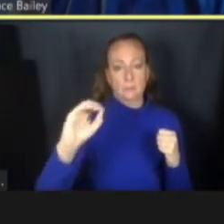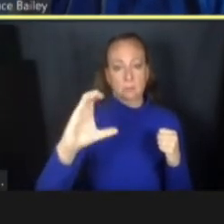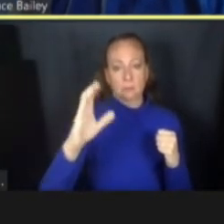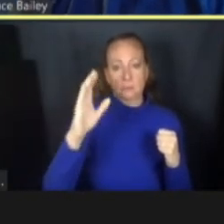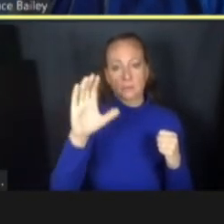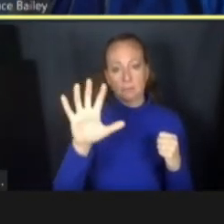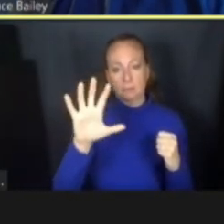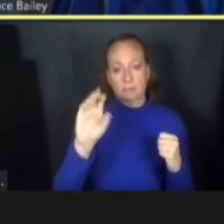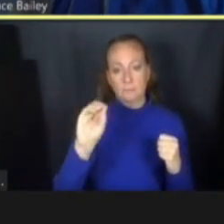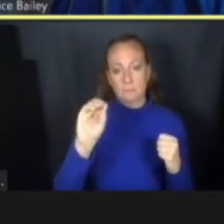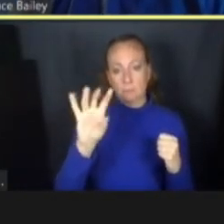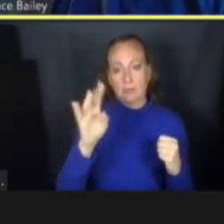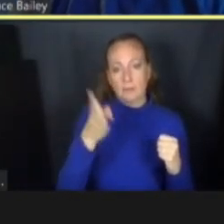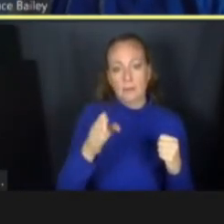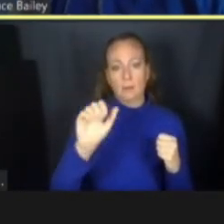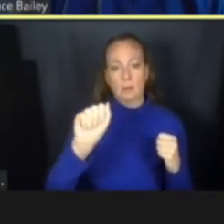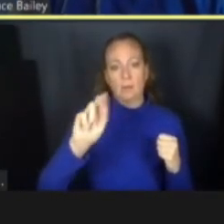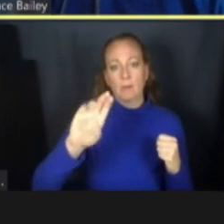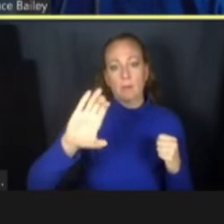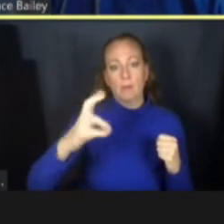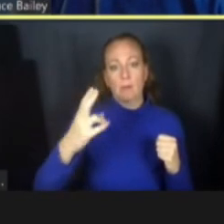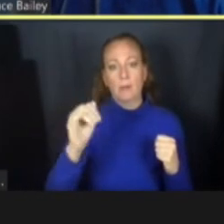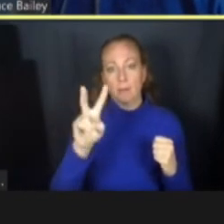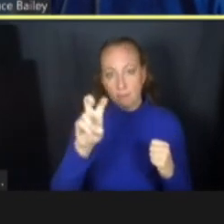For more information there. Next slide, please.